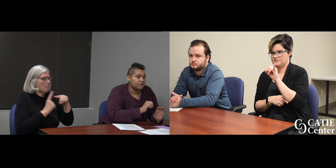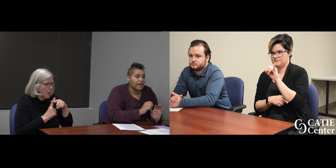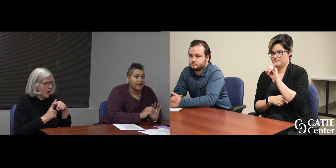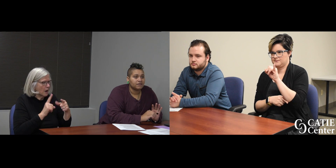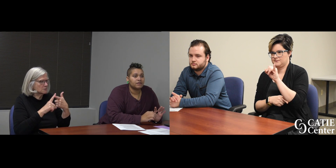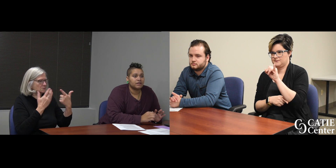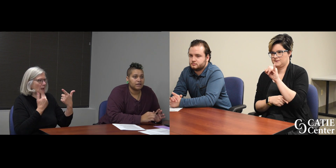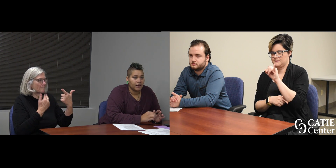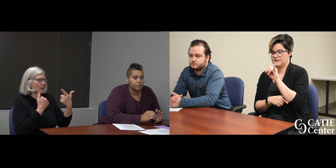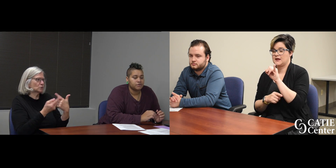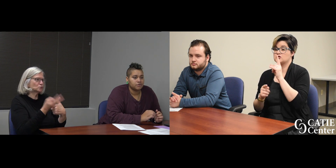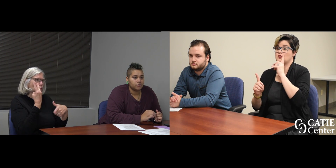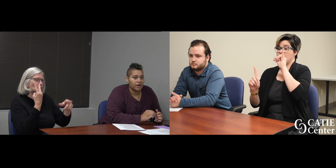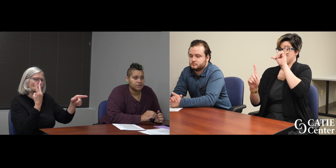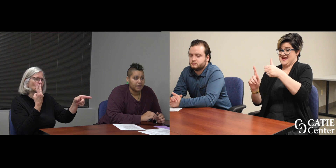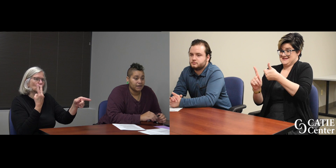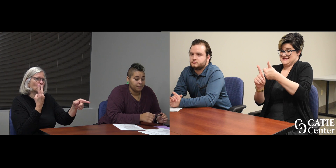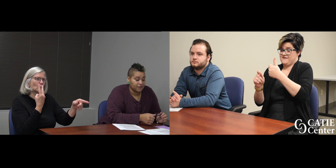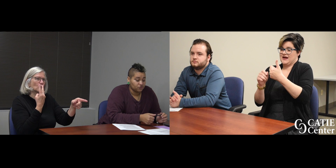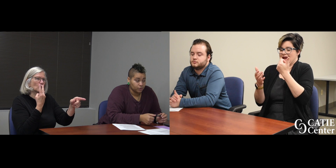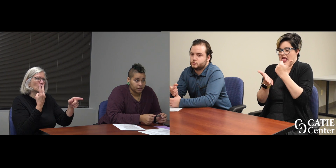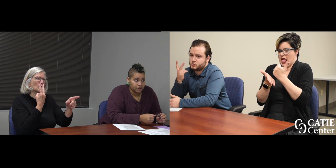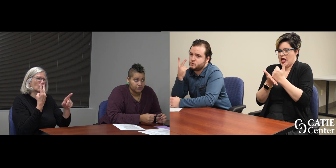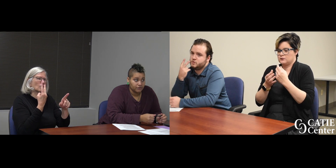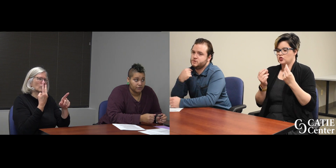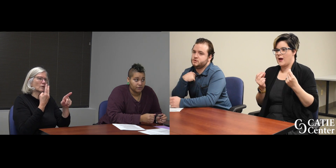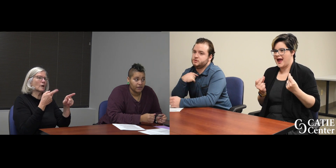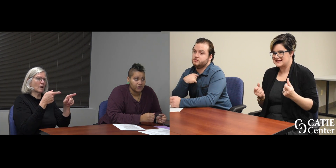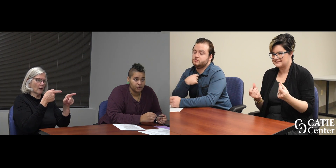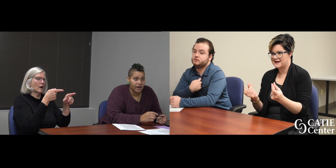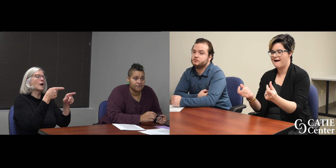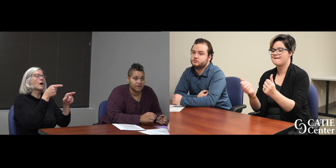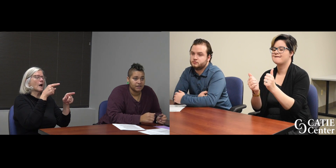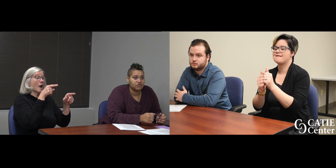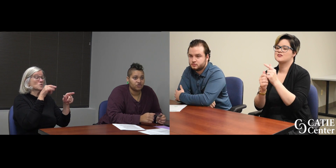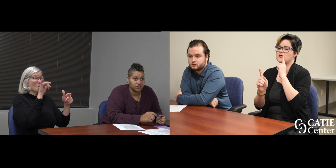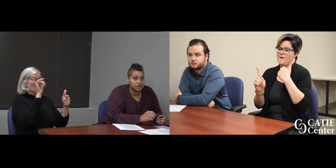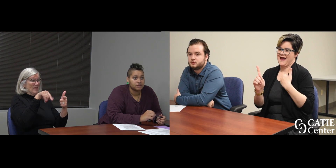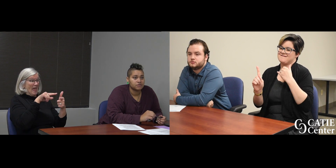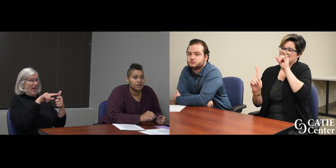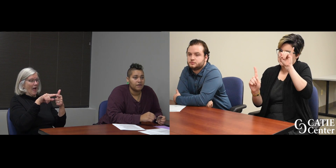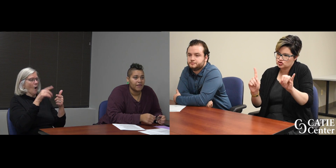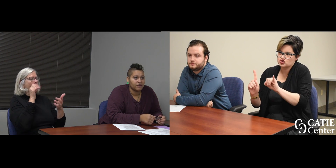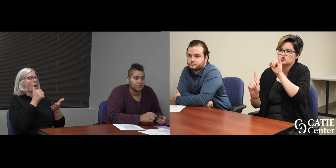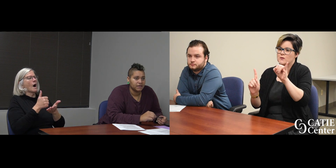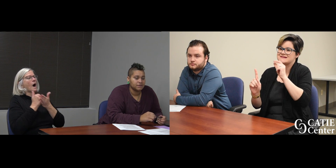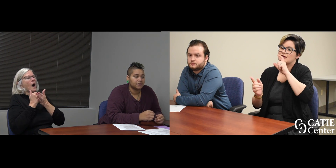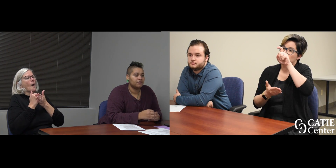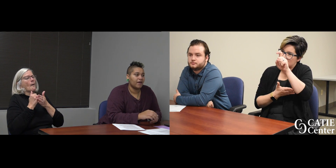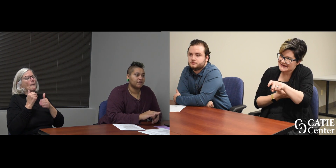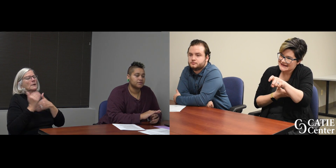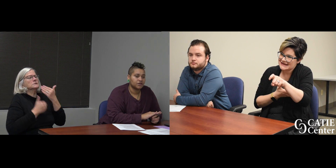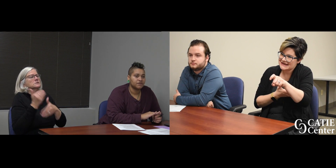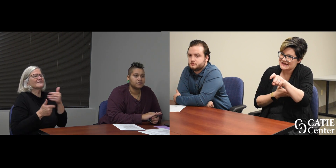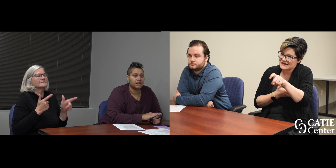and that can help to expedite and make sure that you have the insurance that you need. Instead of having surface,